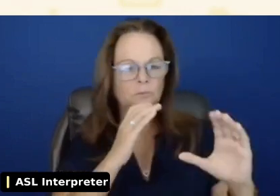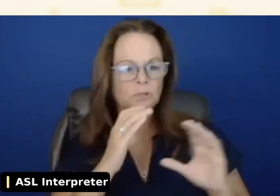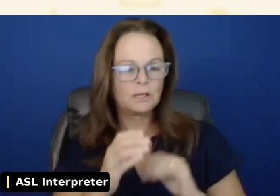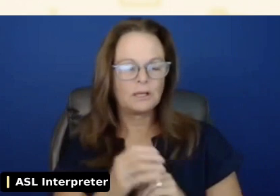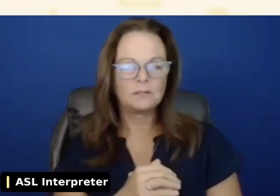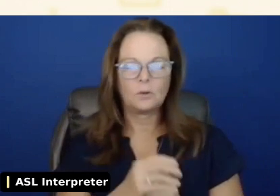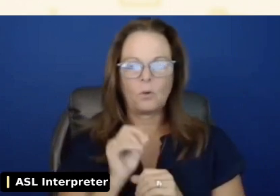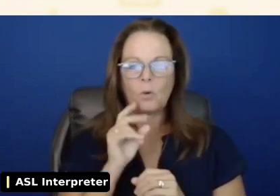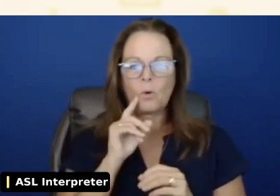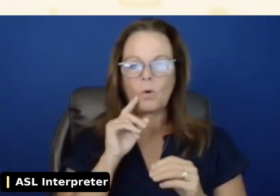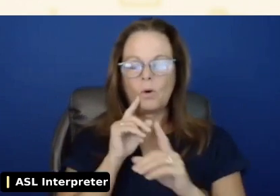or something like that.